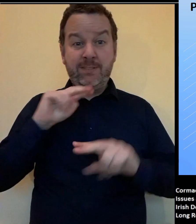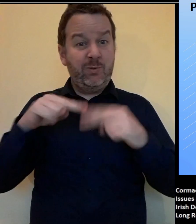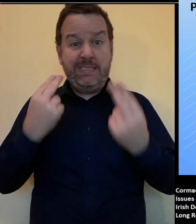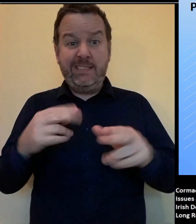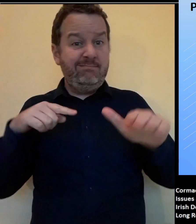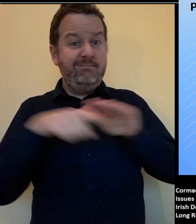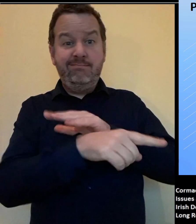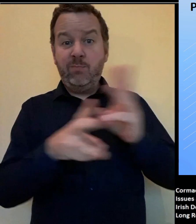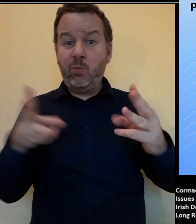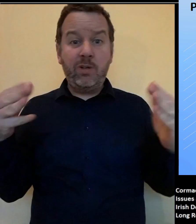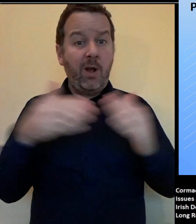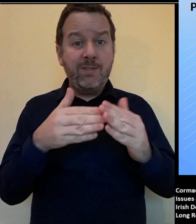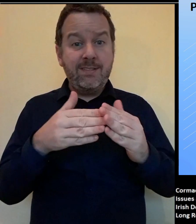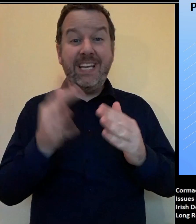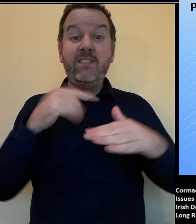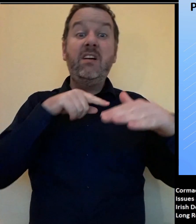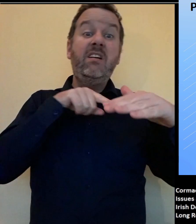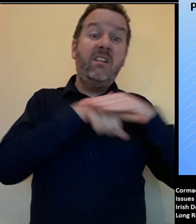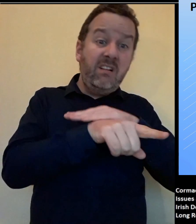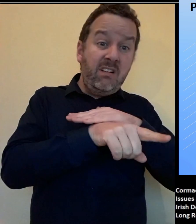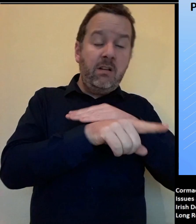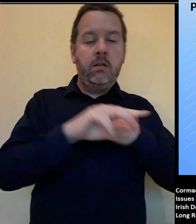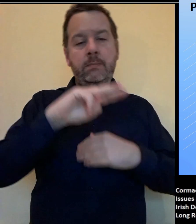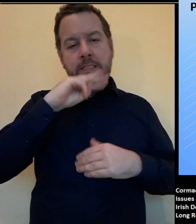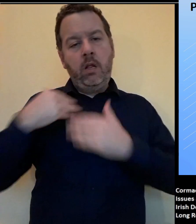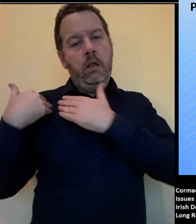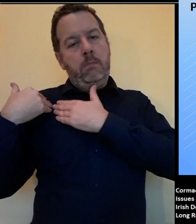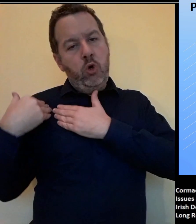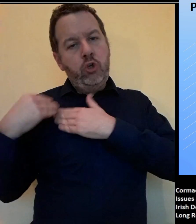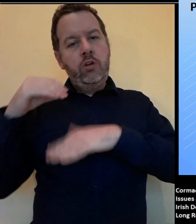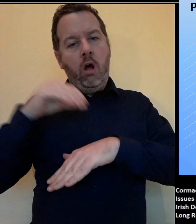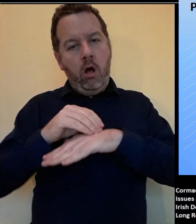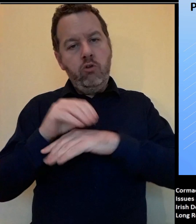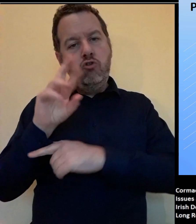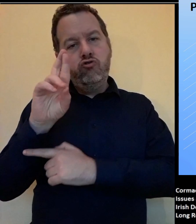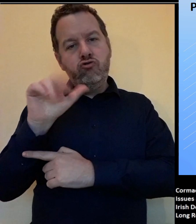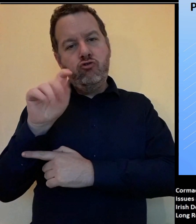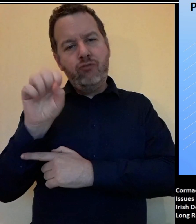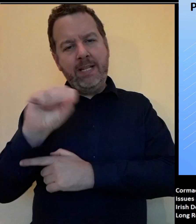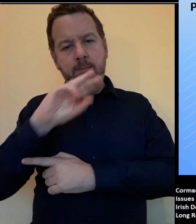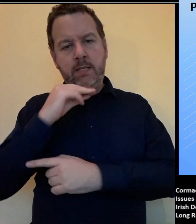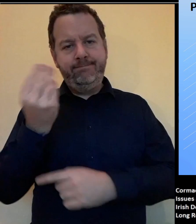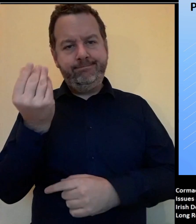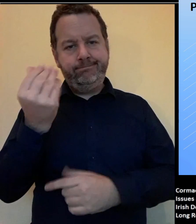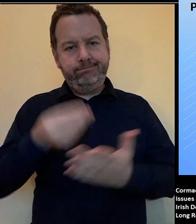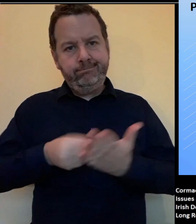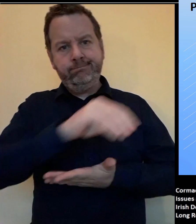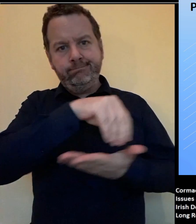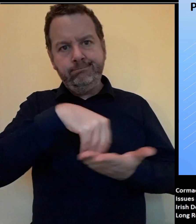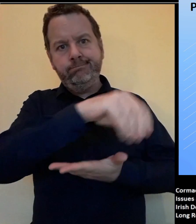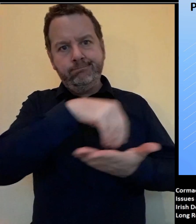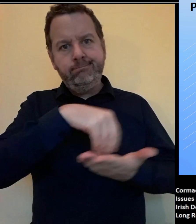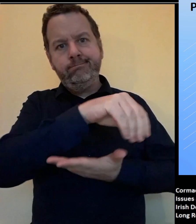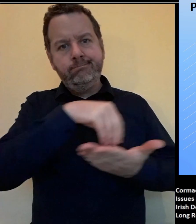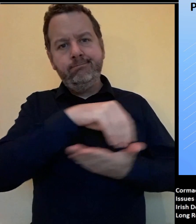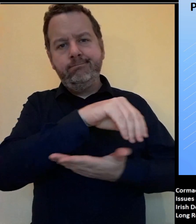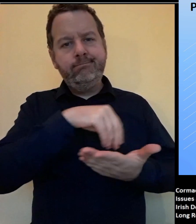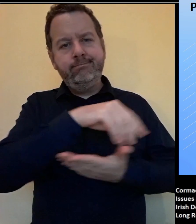to enable them to support themselves, and thus in future prevent them from having to enter the workhouse